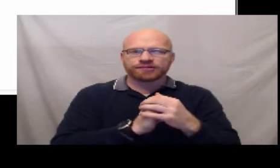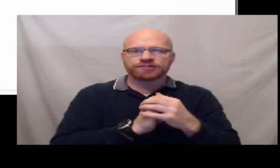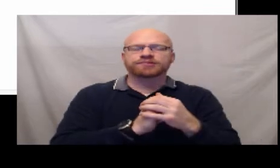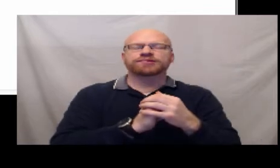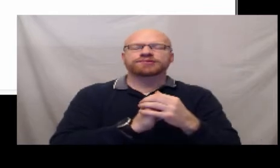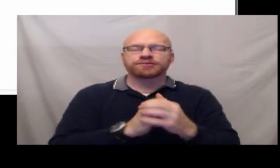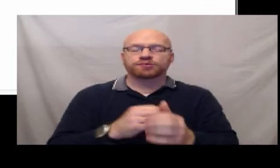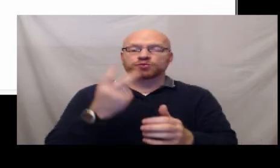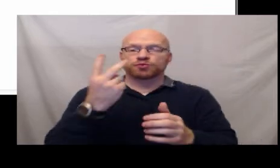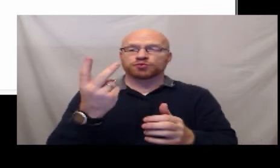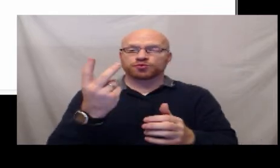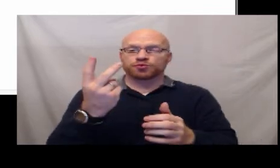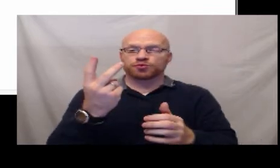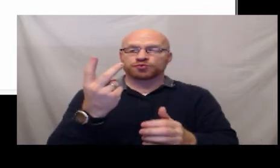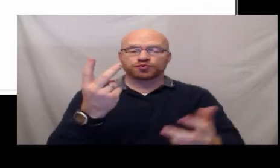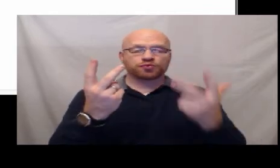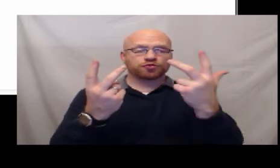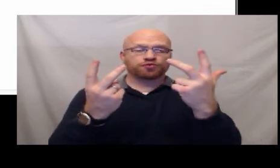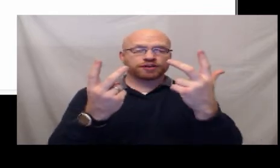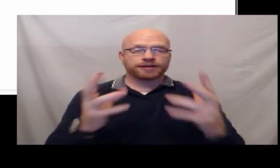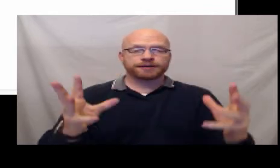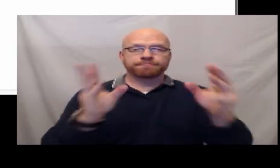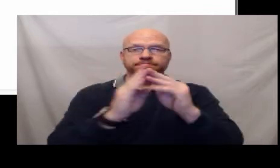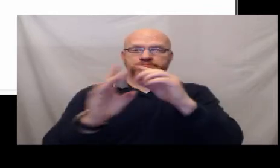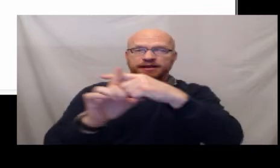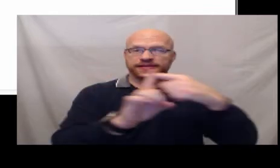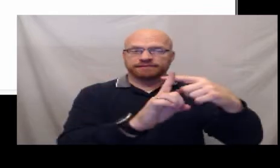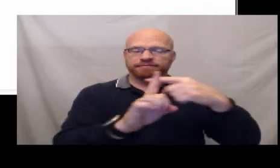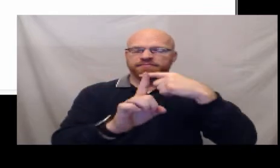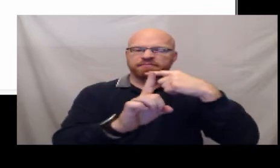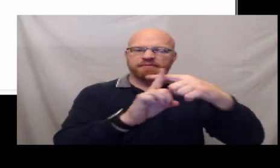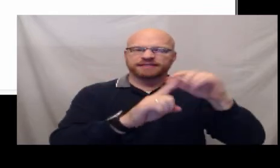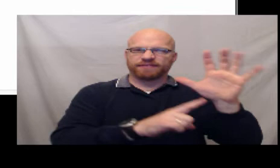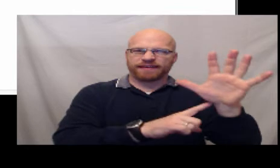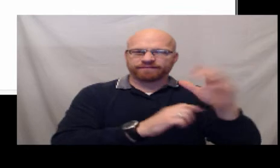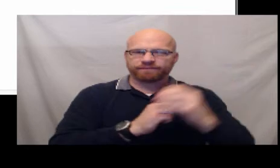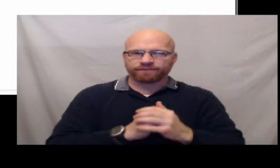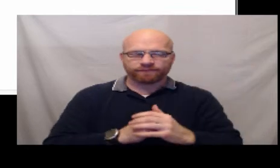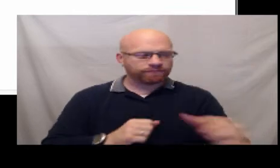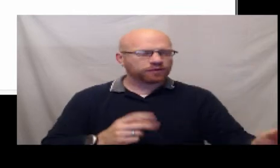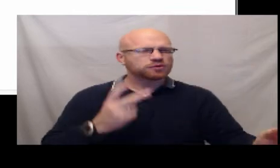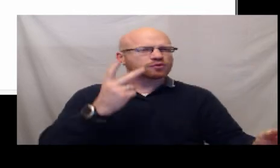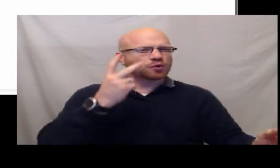and six is positive seven. Positive two plus positive three is positive five.